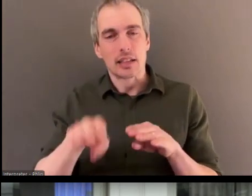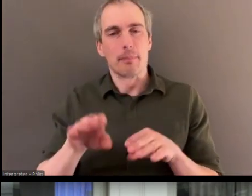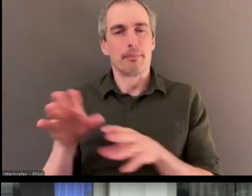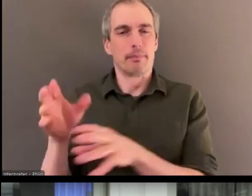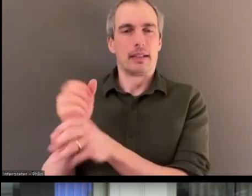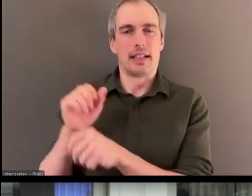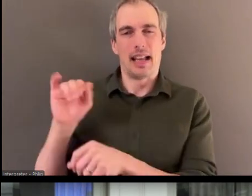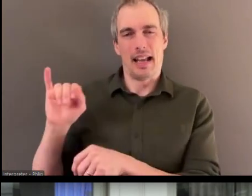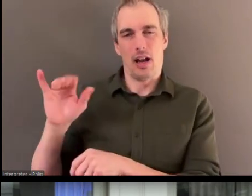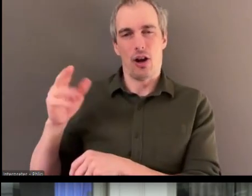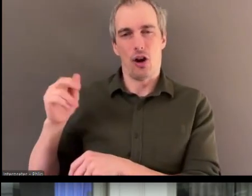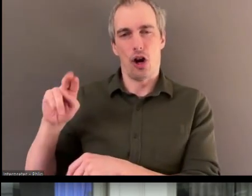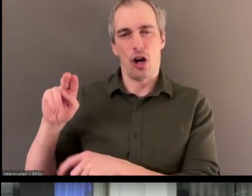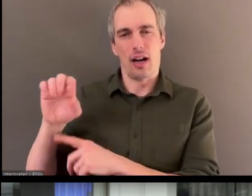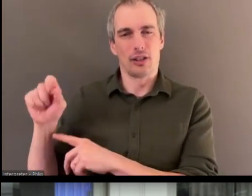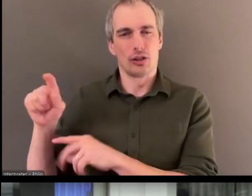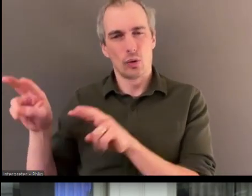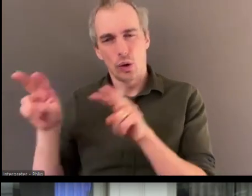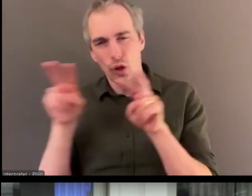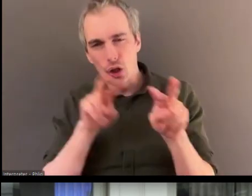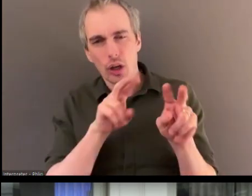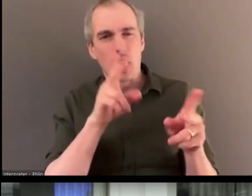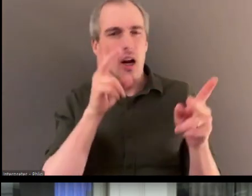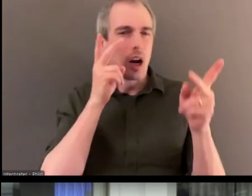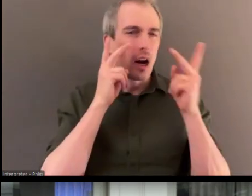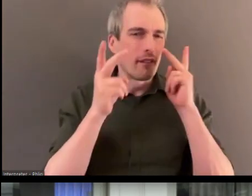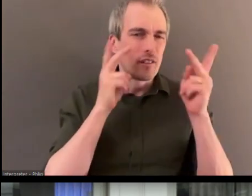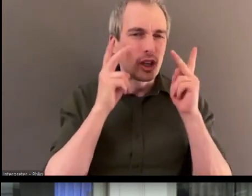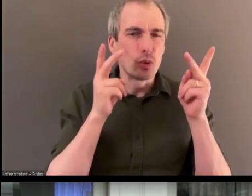visual presentation of it versus the textual of it.